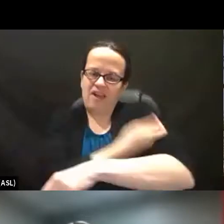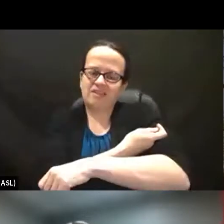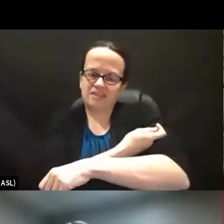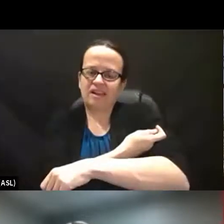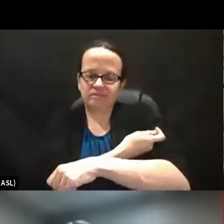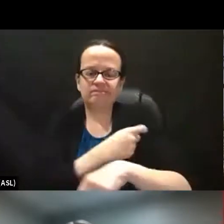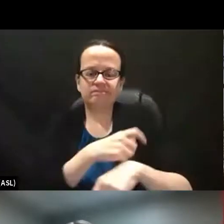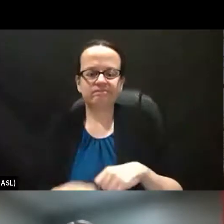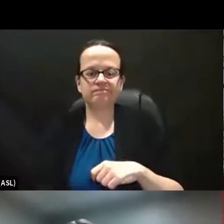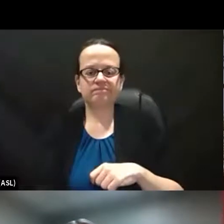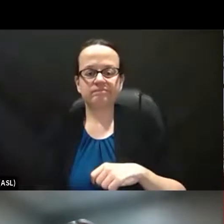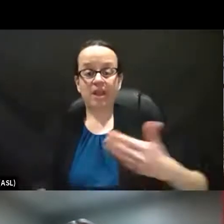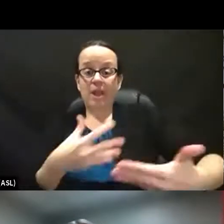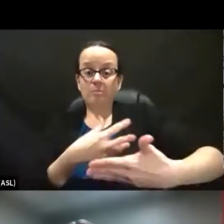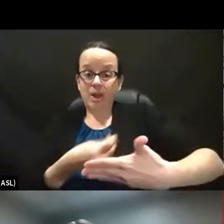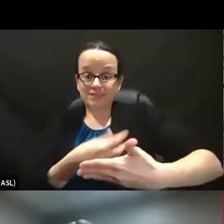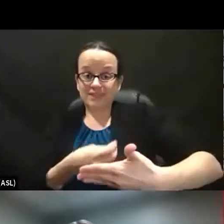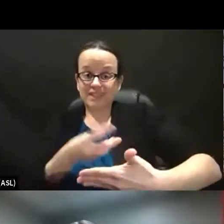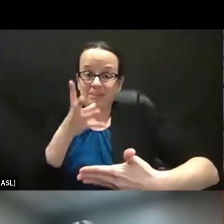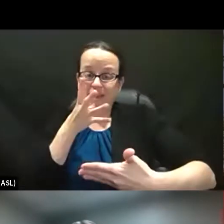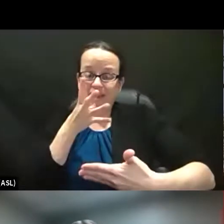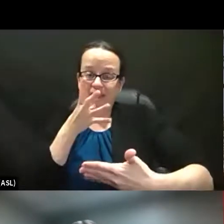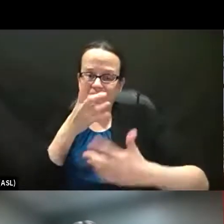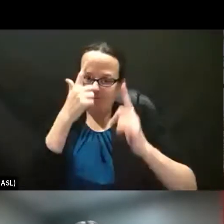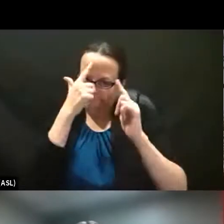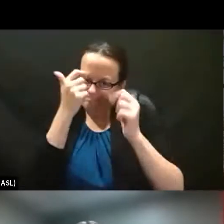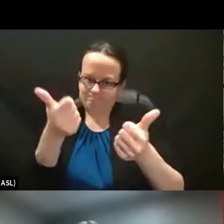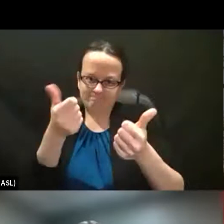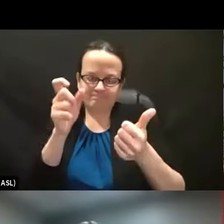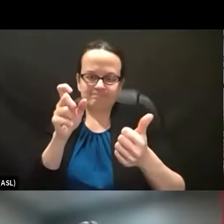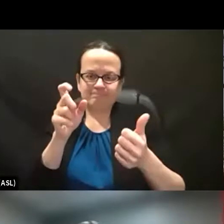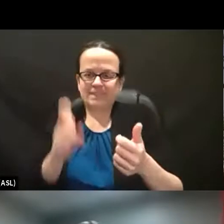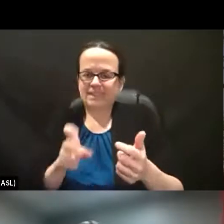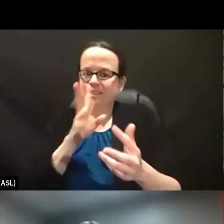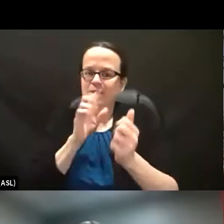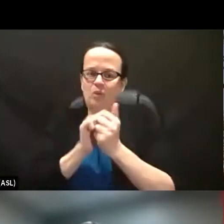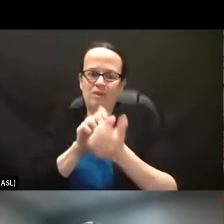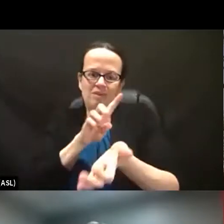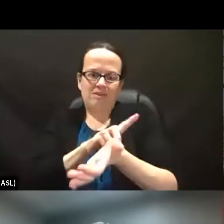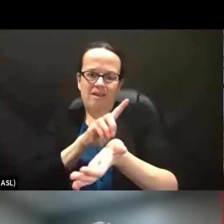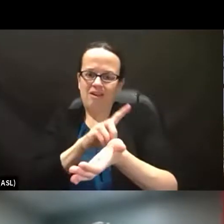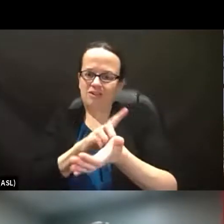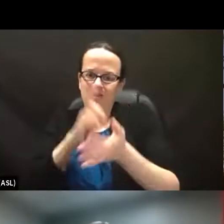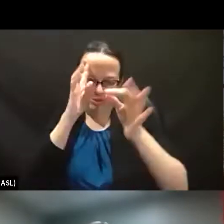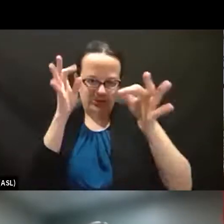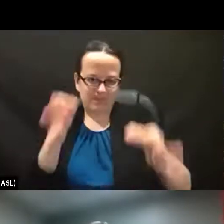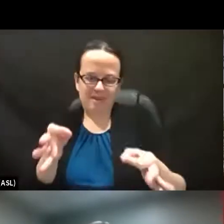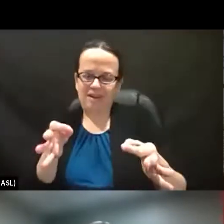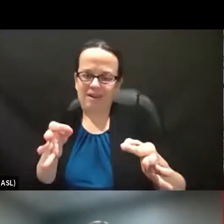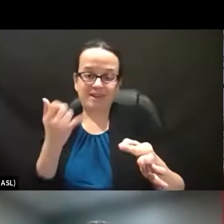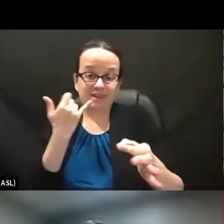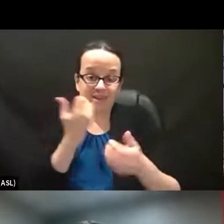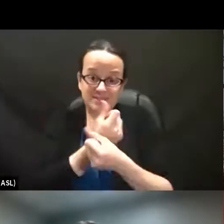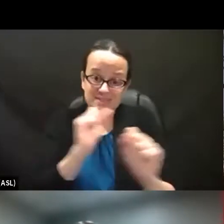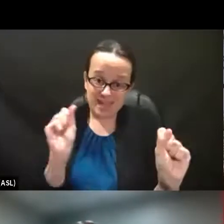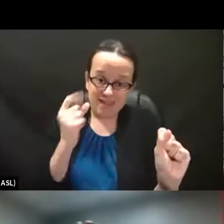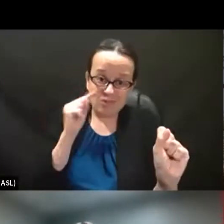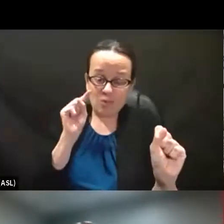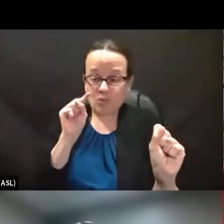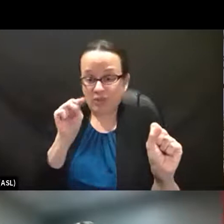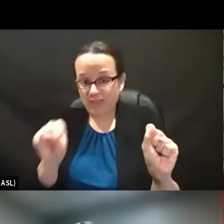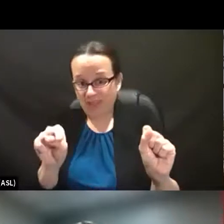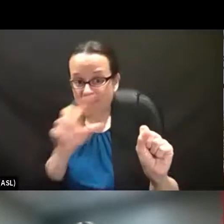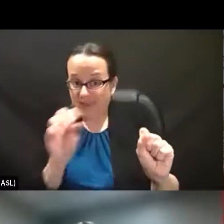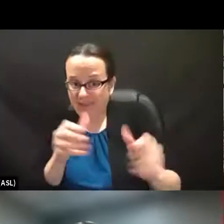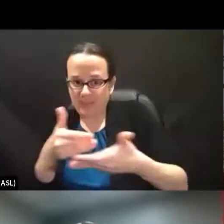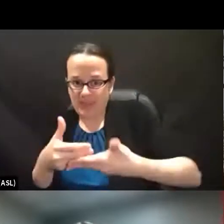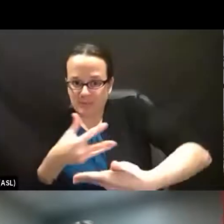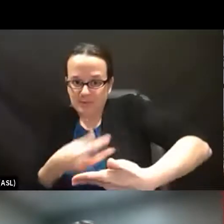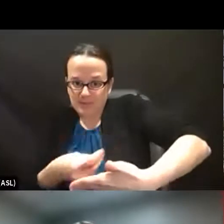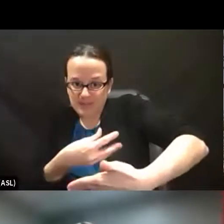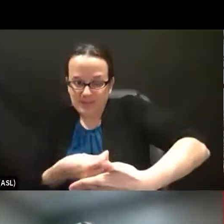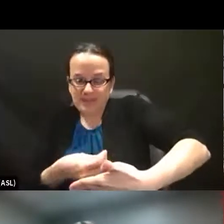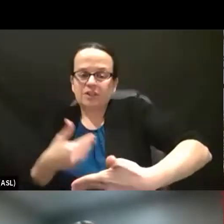Janice Hoffman (Pharm.D): and breastfeeding moms it's really up, they need to talk with their provider to decide whether it's safe for them to end their baby to have the vaccine.